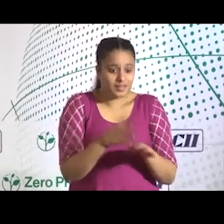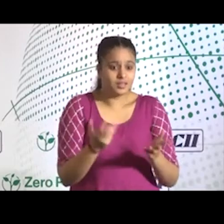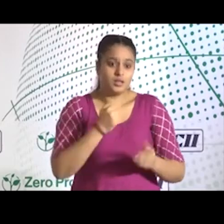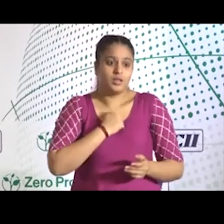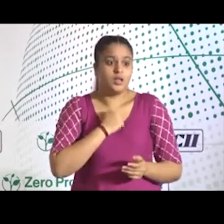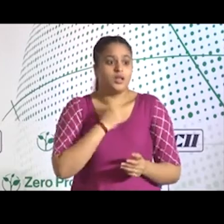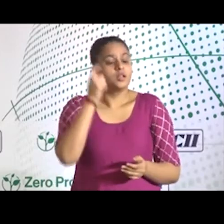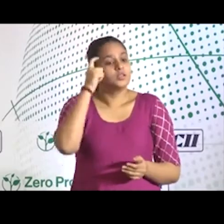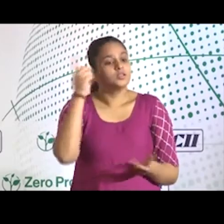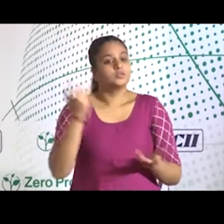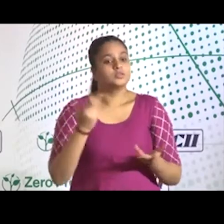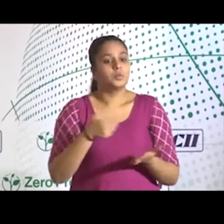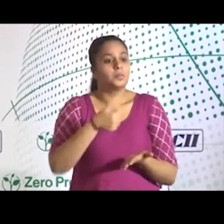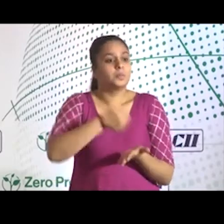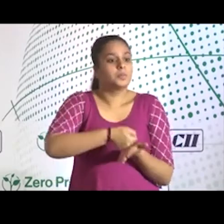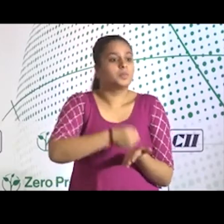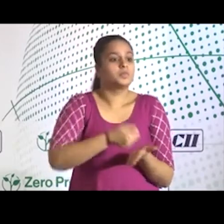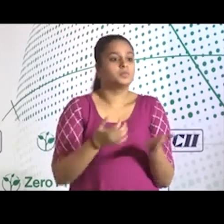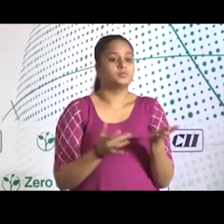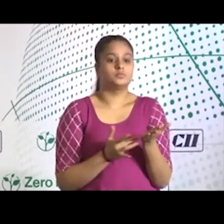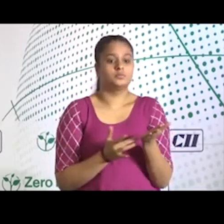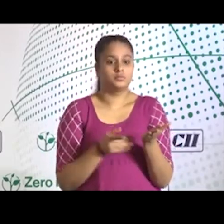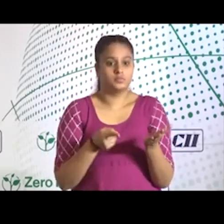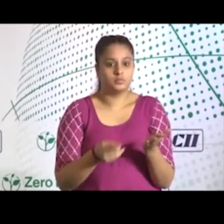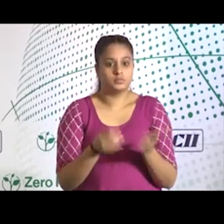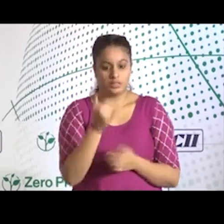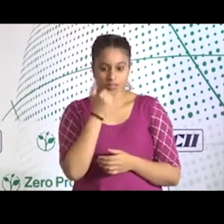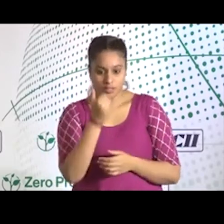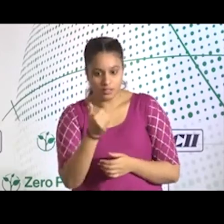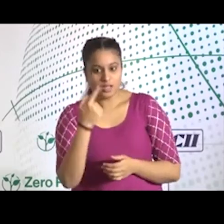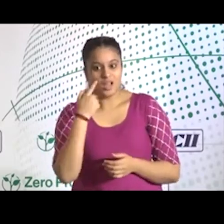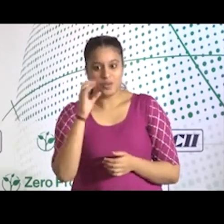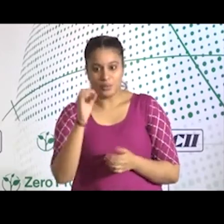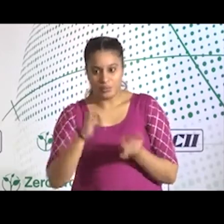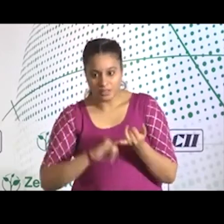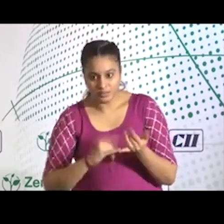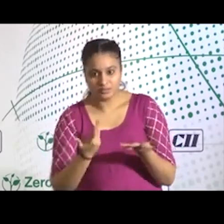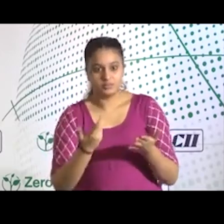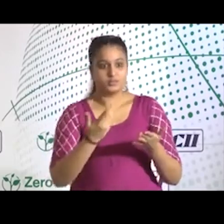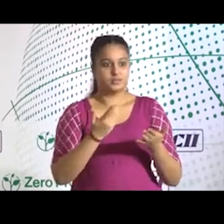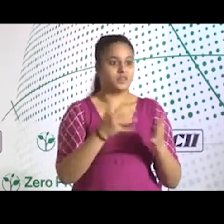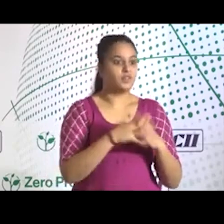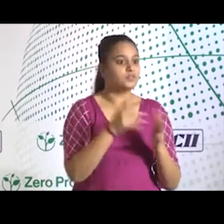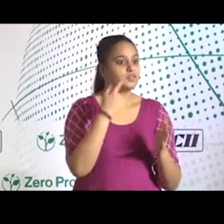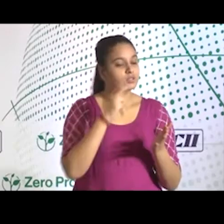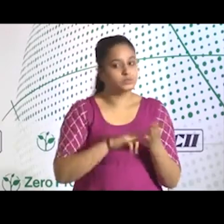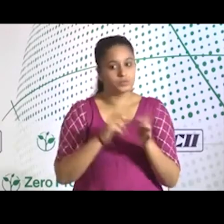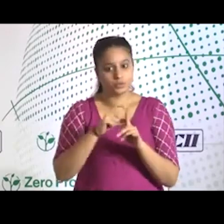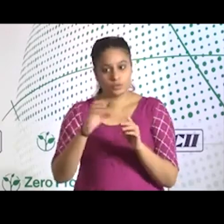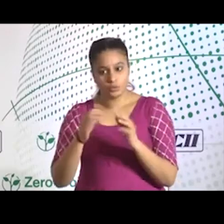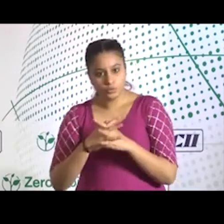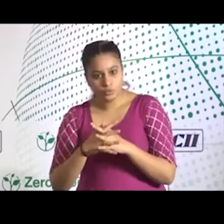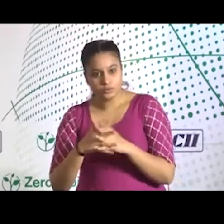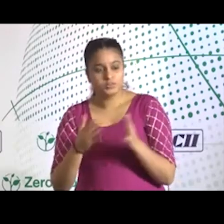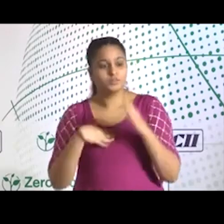Sunita So for me Android I always Windows app based technologies, all of these companies are focusing on it.